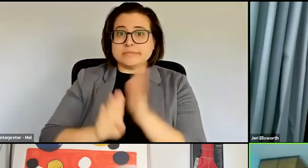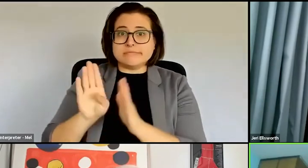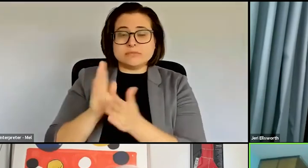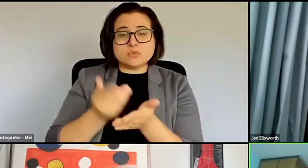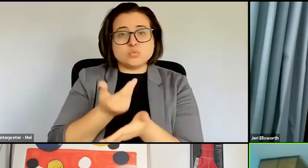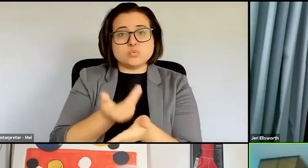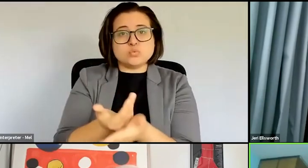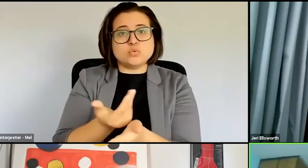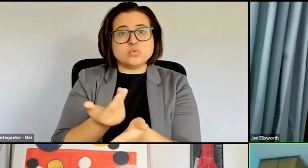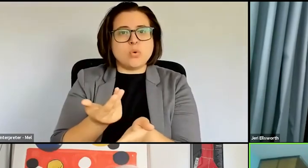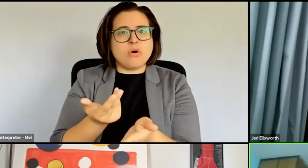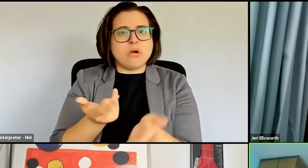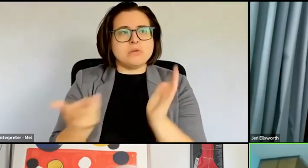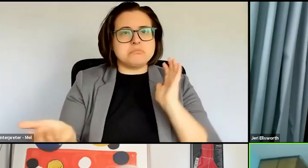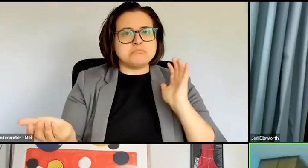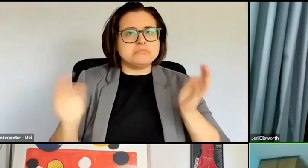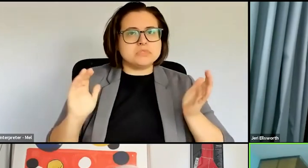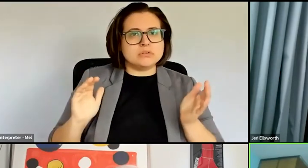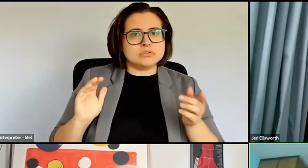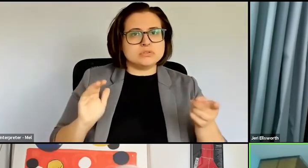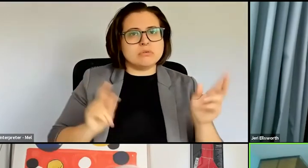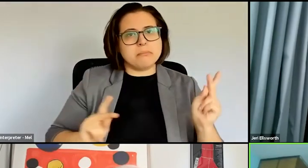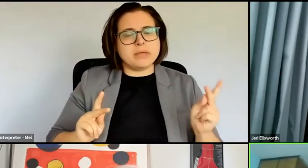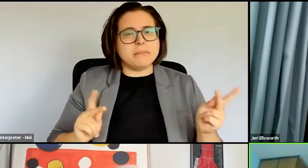developing guys that strut around and say I know the best thing for my users?